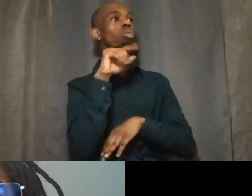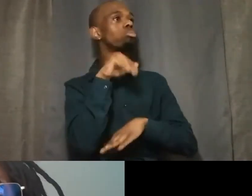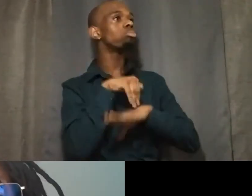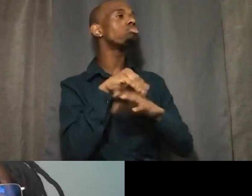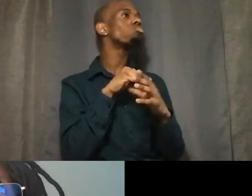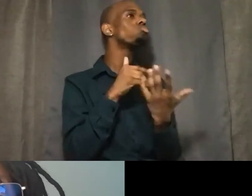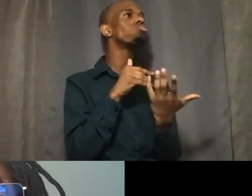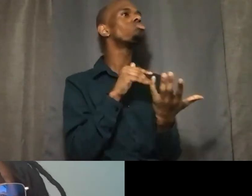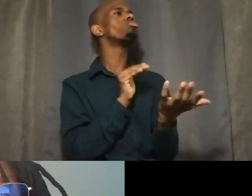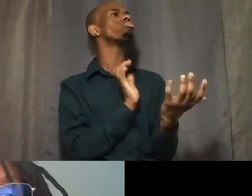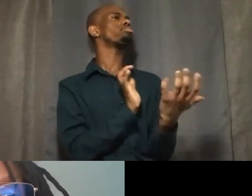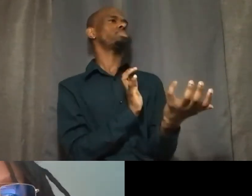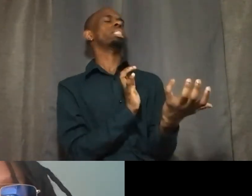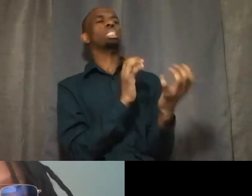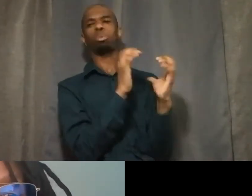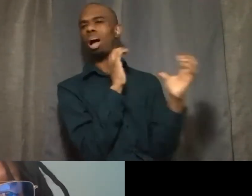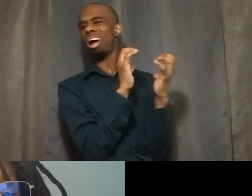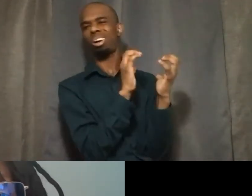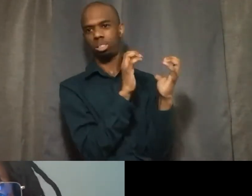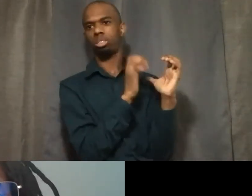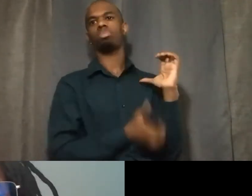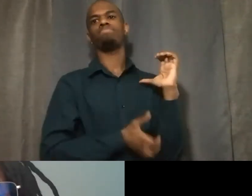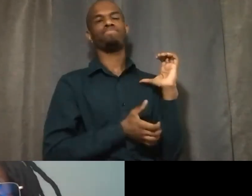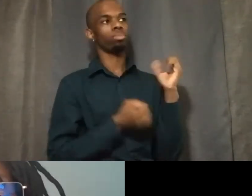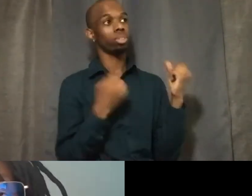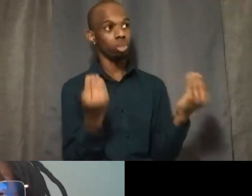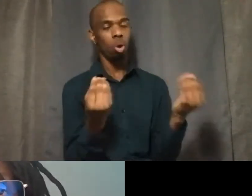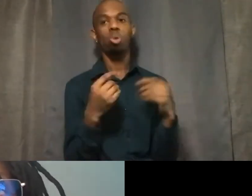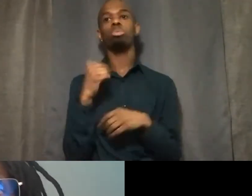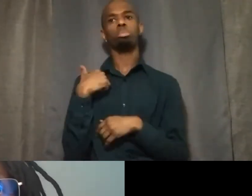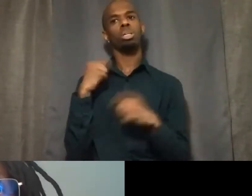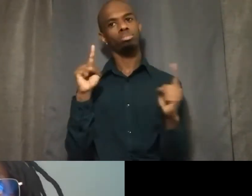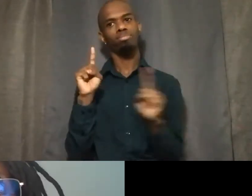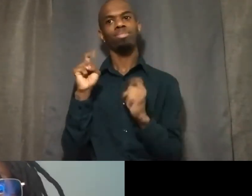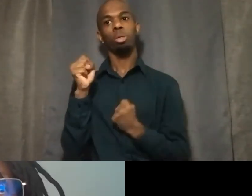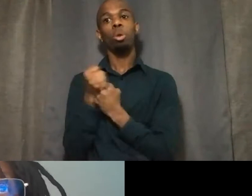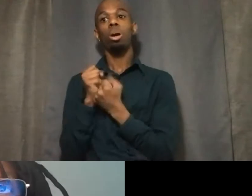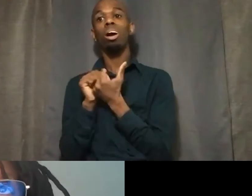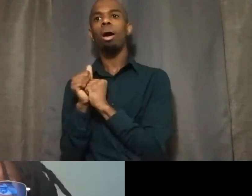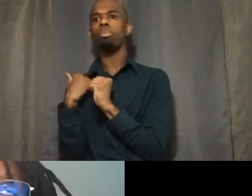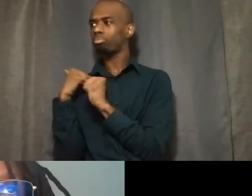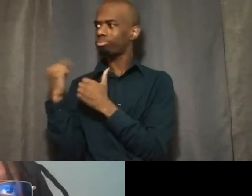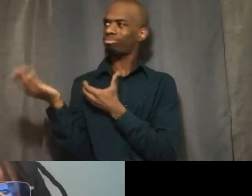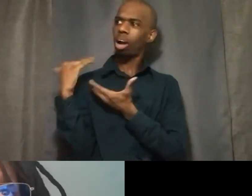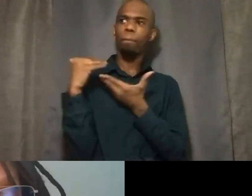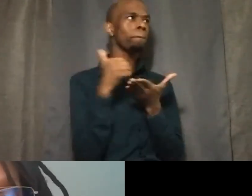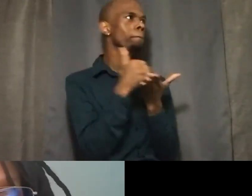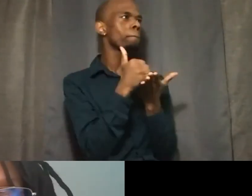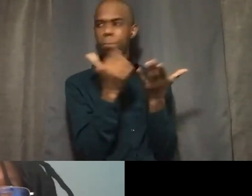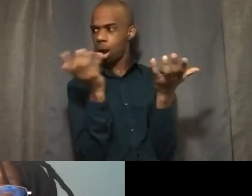And like, I feel like it deepened our relationship, because I just really understood her.